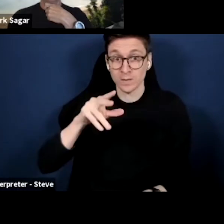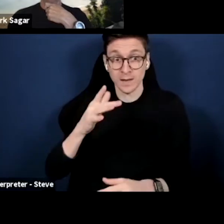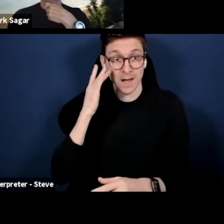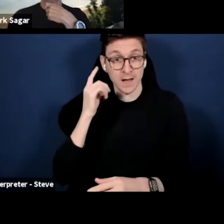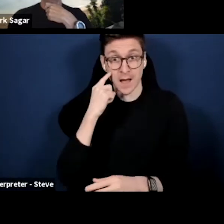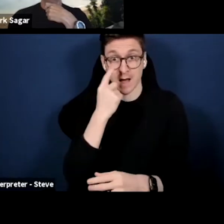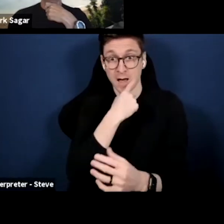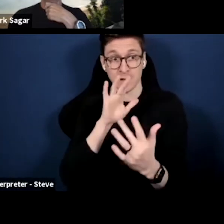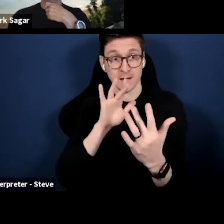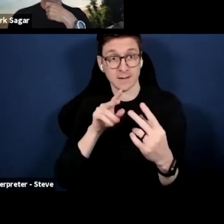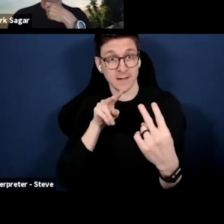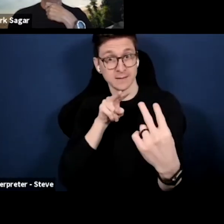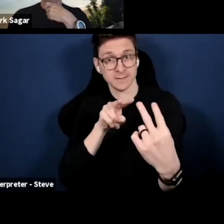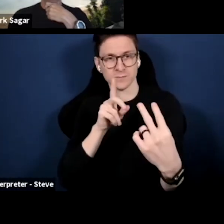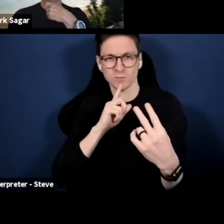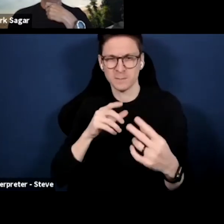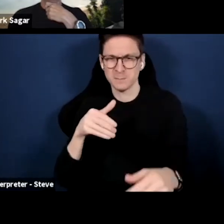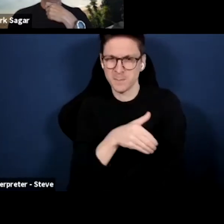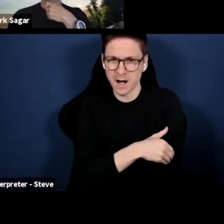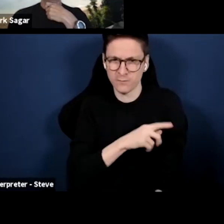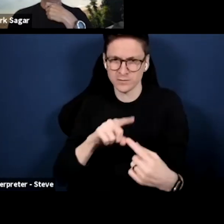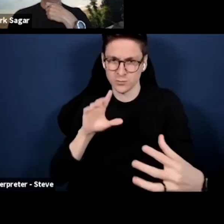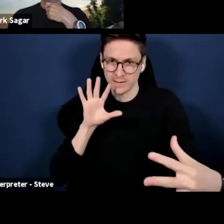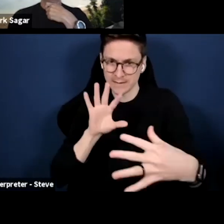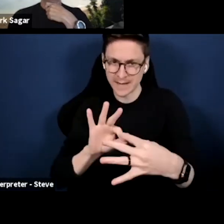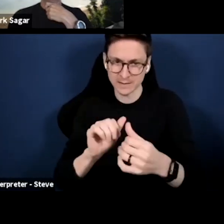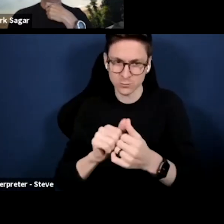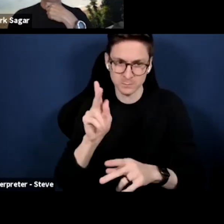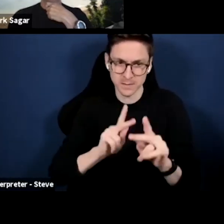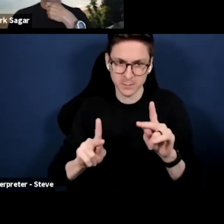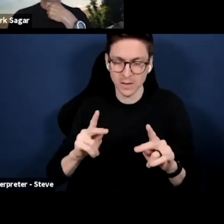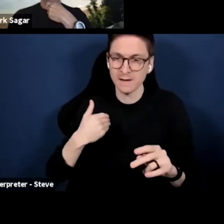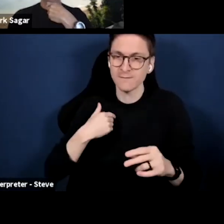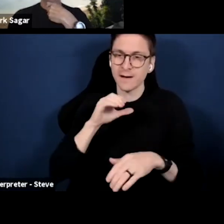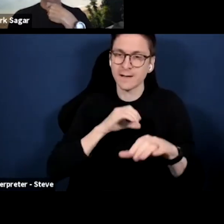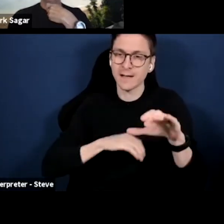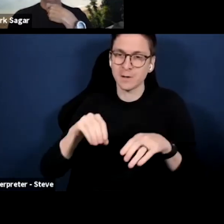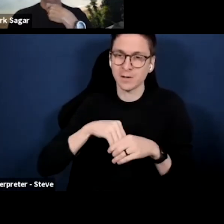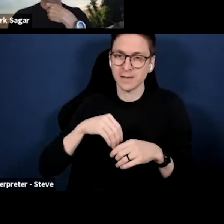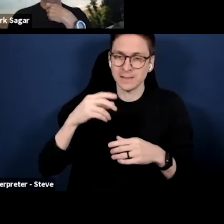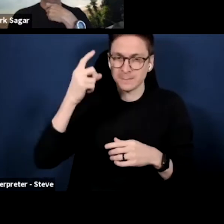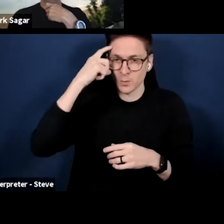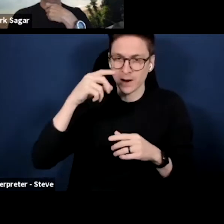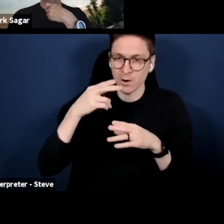create a sense of connection there's a chemical in your brain called oxytocin the hug drug which